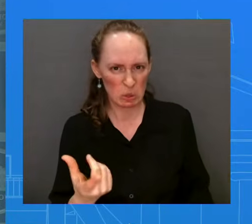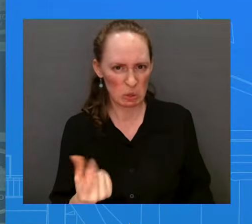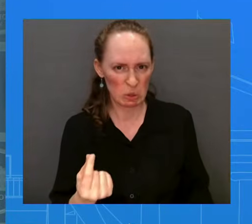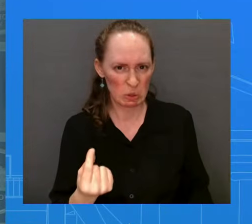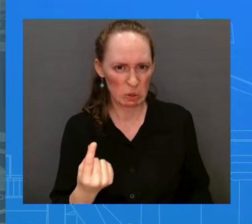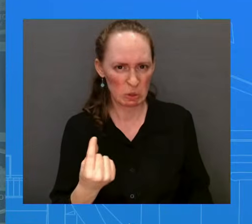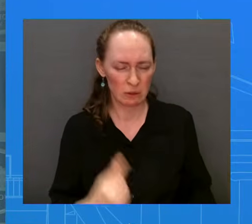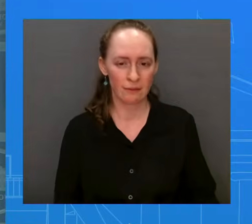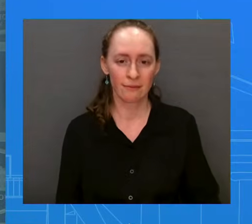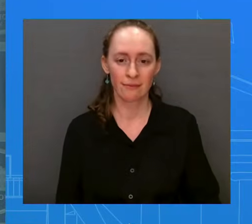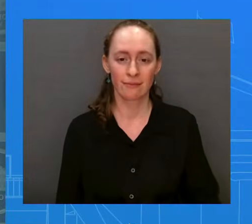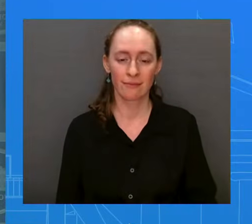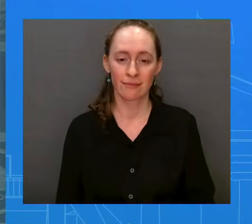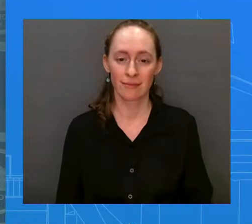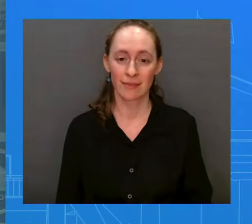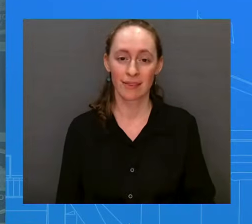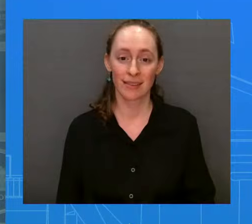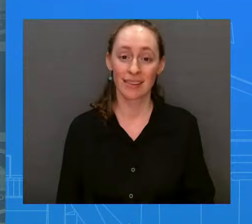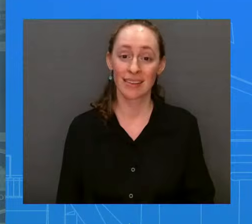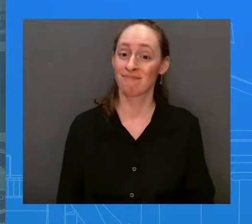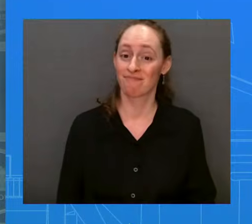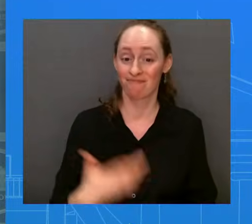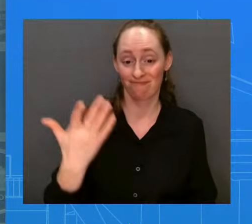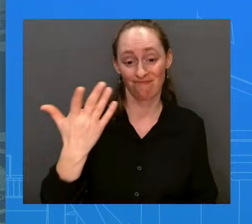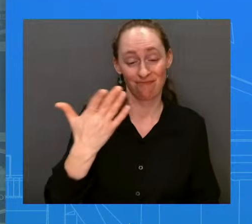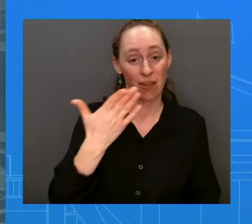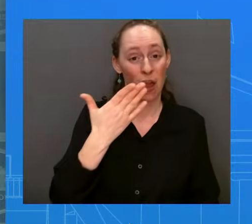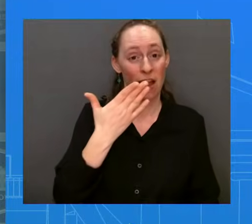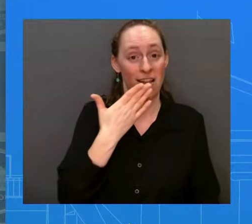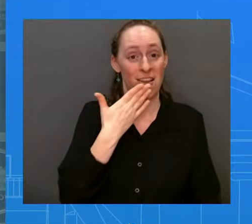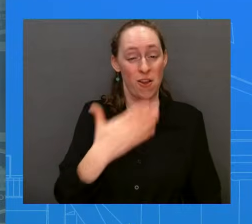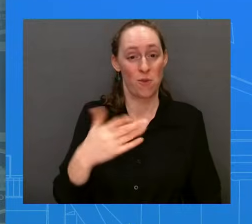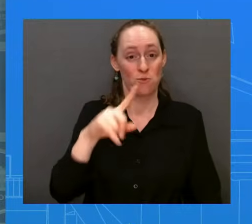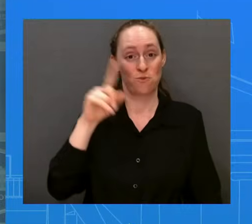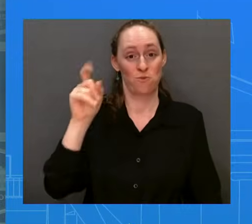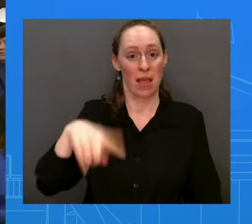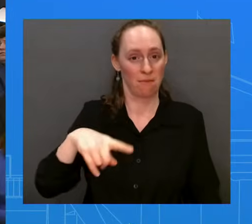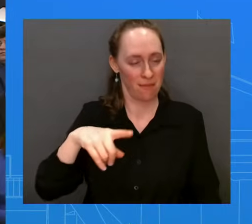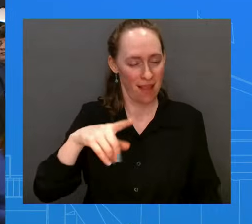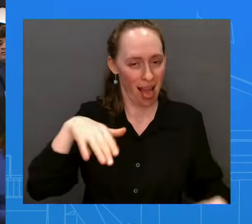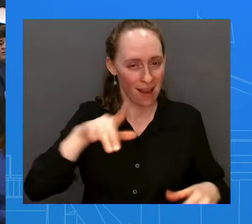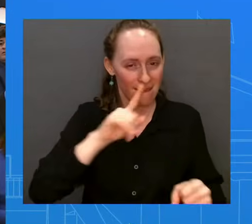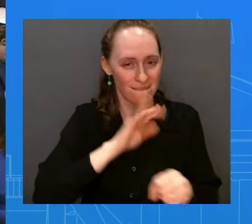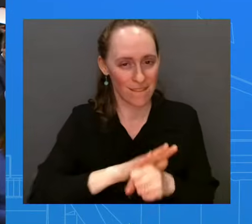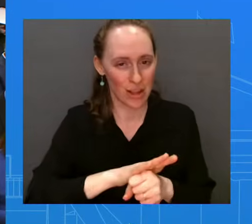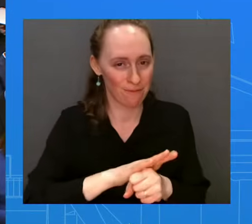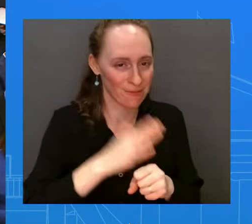The Press: So, relationship issue. You have the Chinese spy airship that went through. You got China in -- buying oil from Russia.